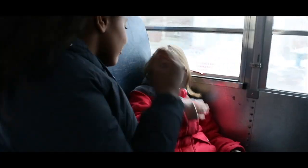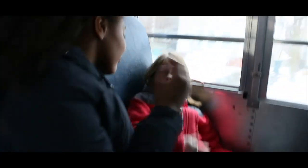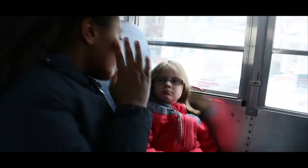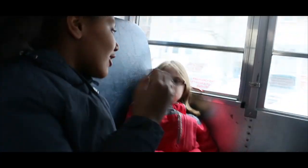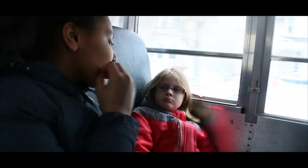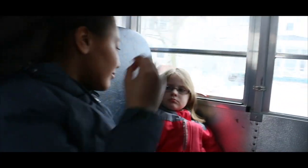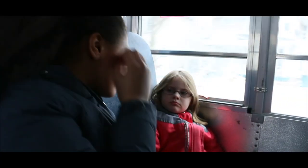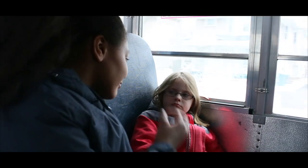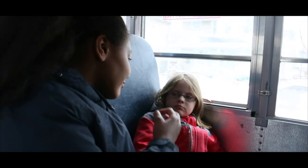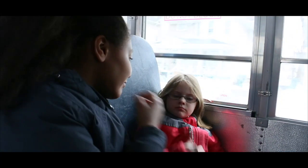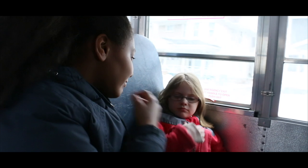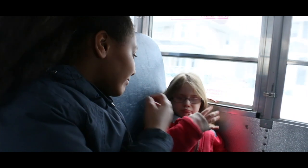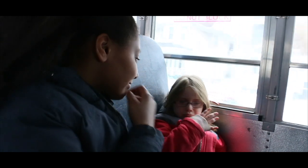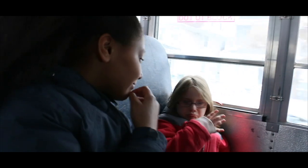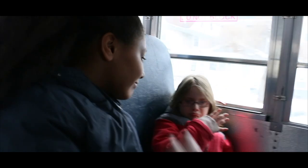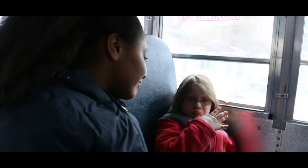You will be home soon. Mommy